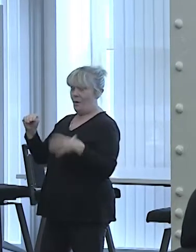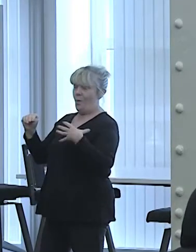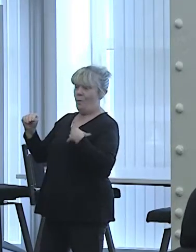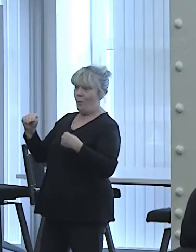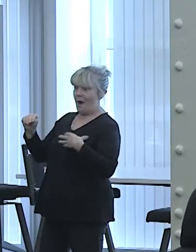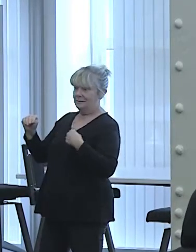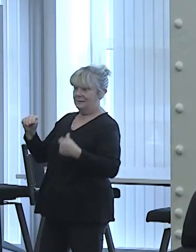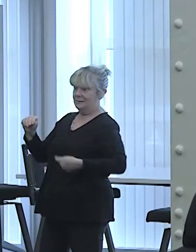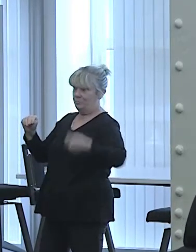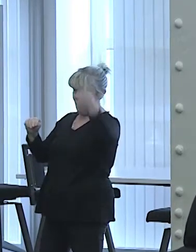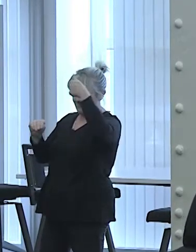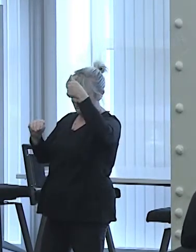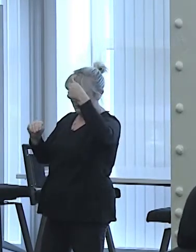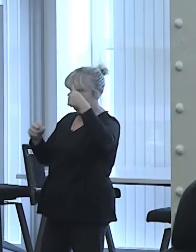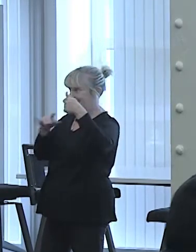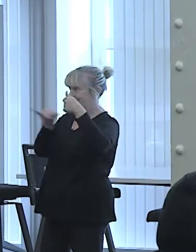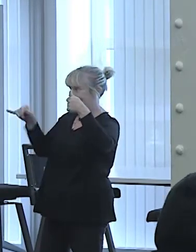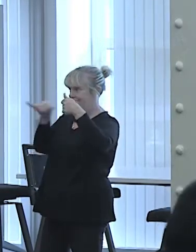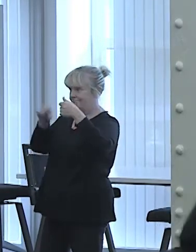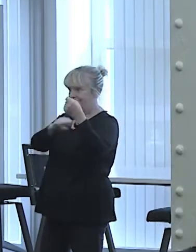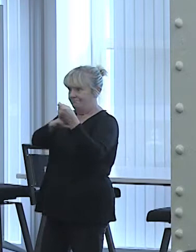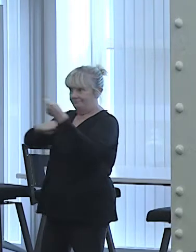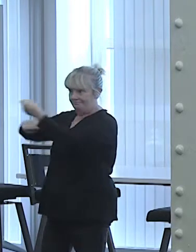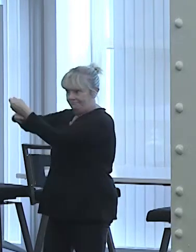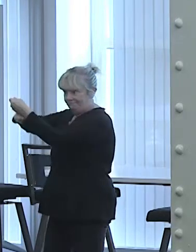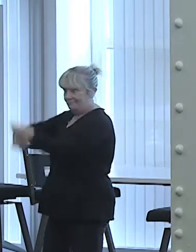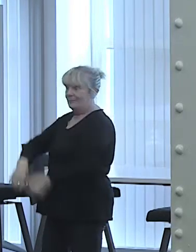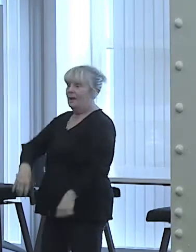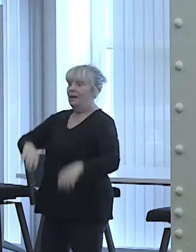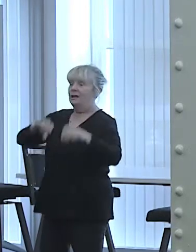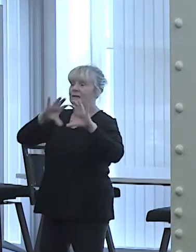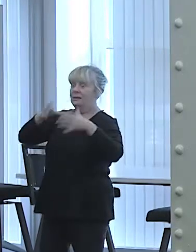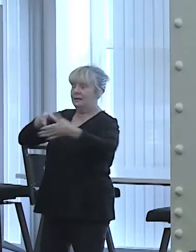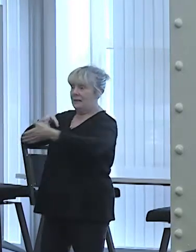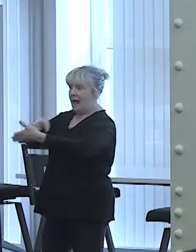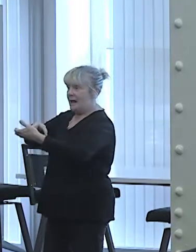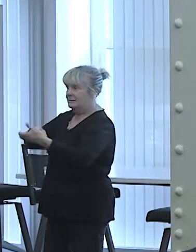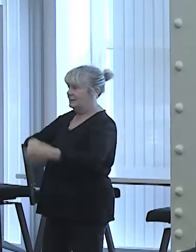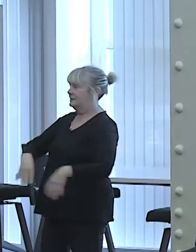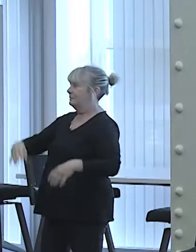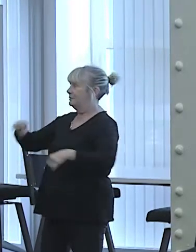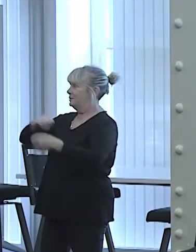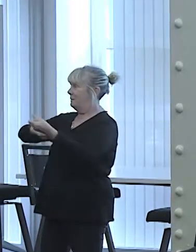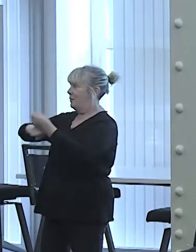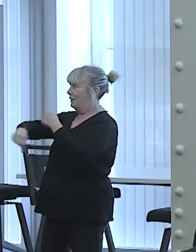You cannot have able-ism without classism. Systems of oppression depend upon each other